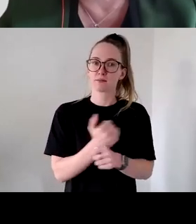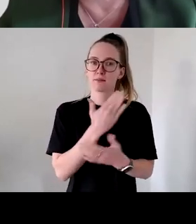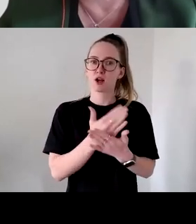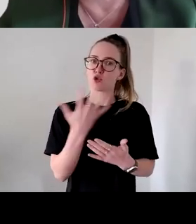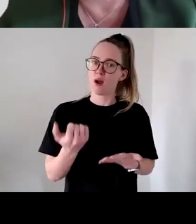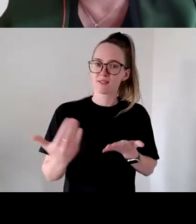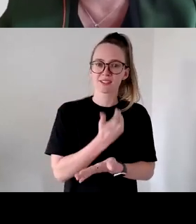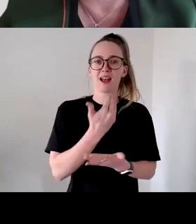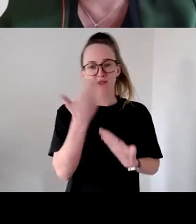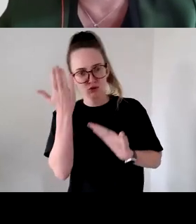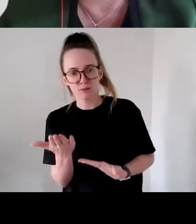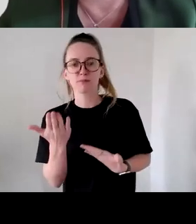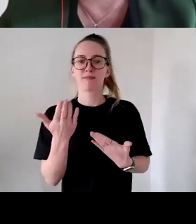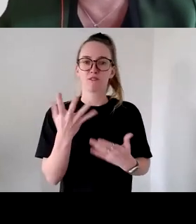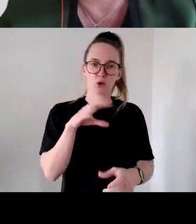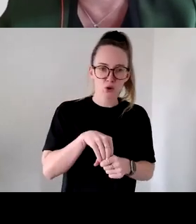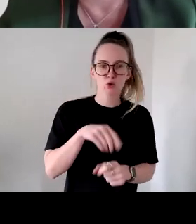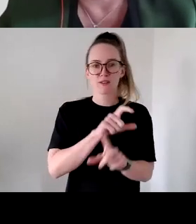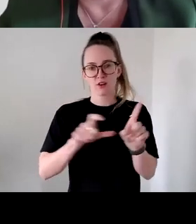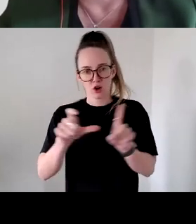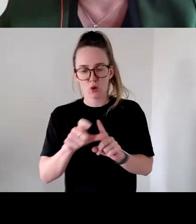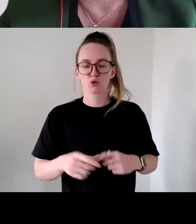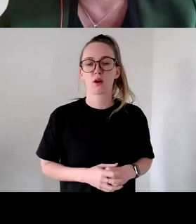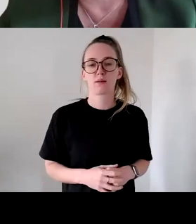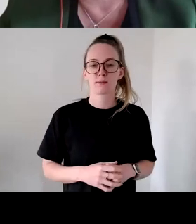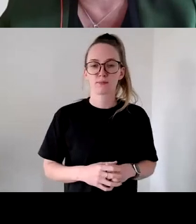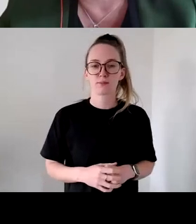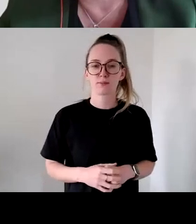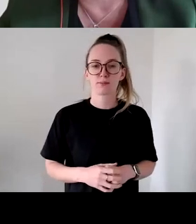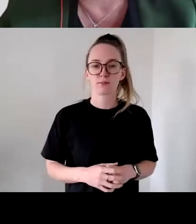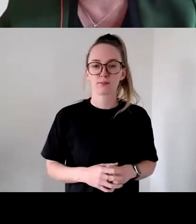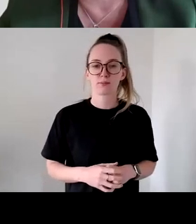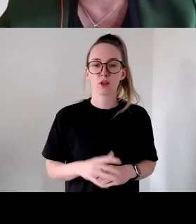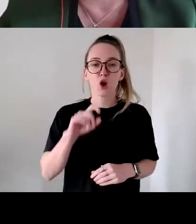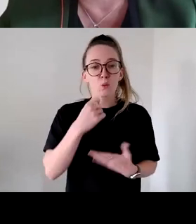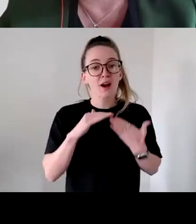respectful and inclusive cultures. This will help organisations meet their